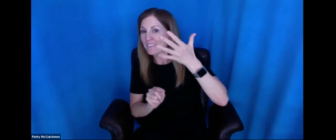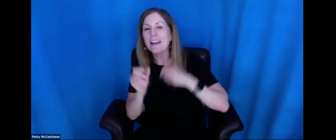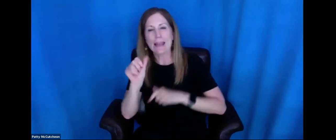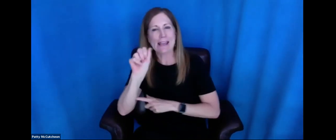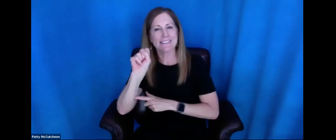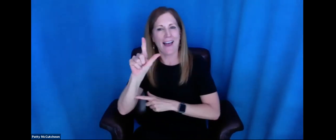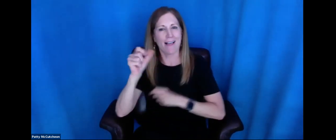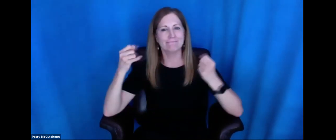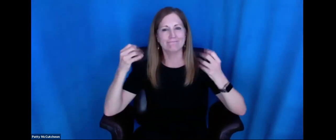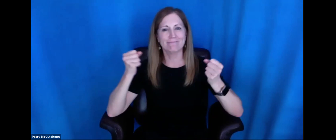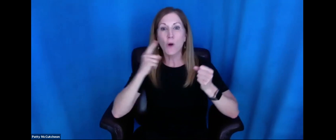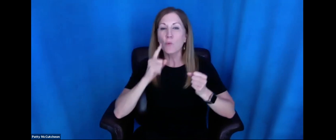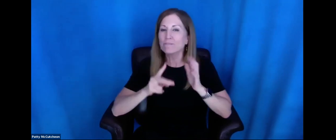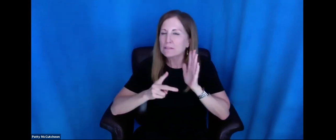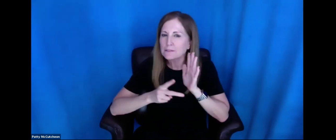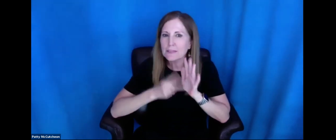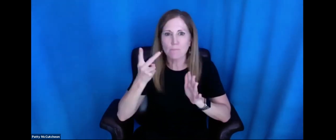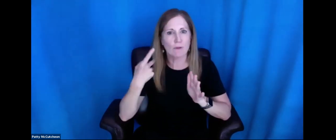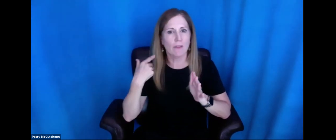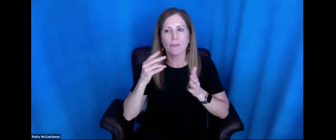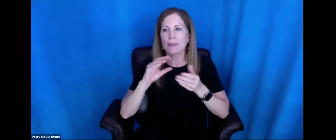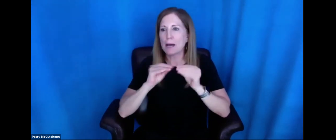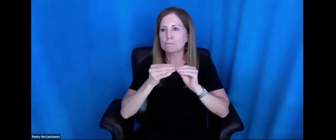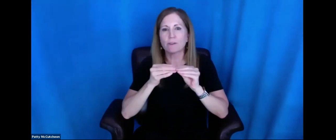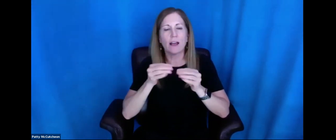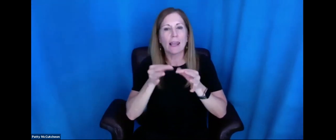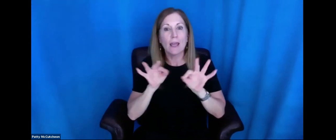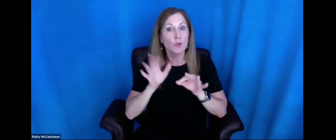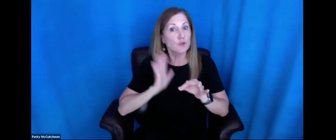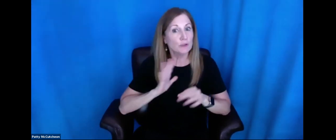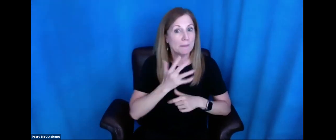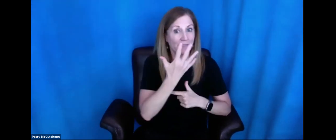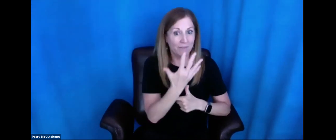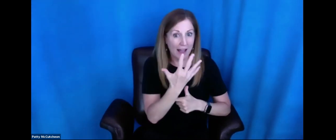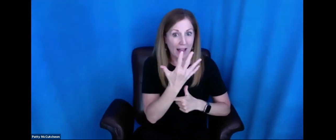doubled the number of languages we've served. It used to be 5. Now it's 11 languages.